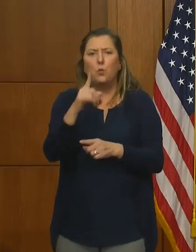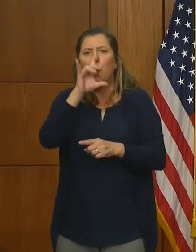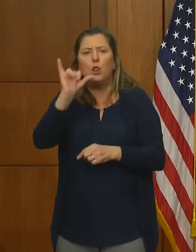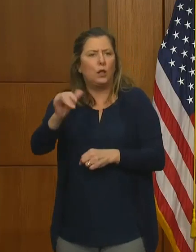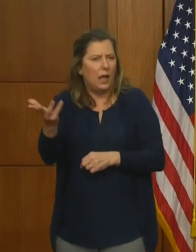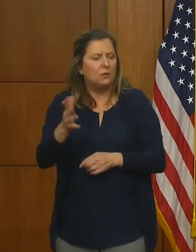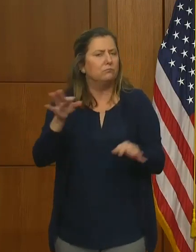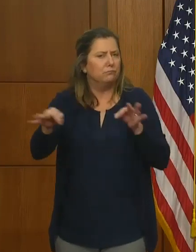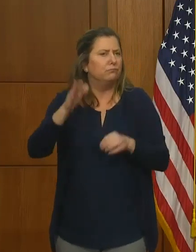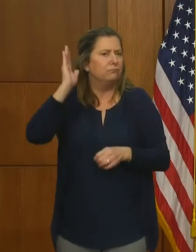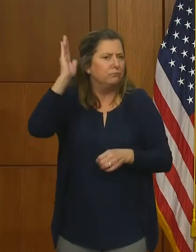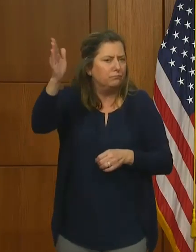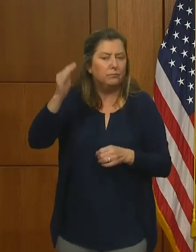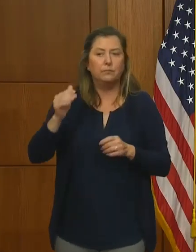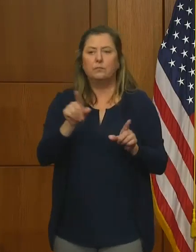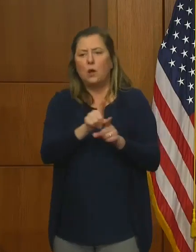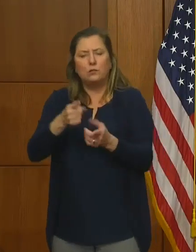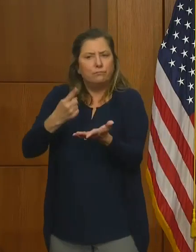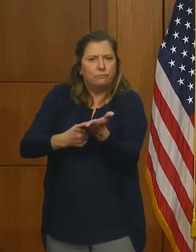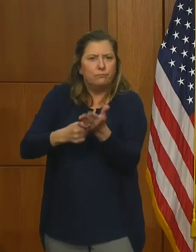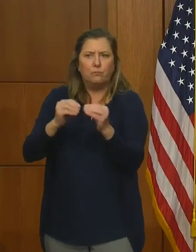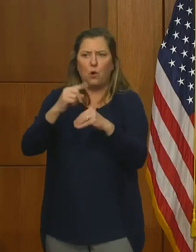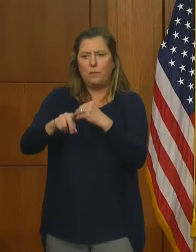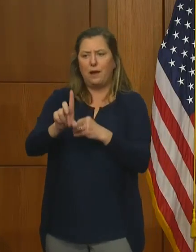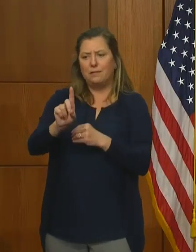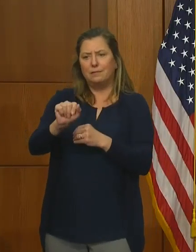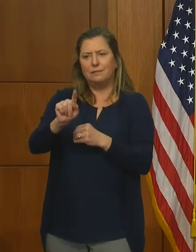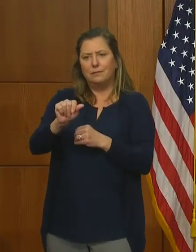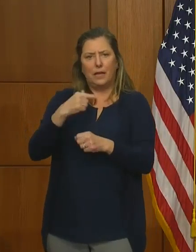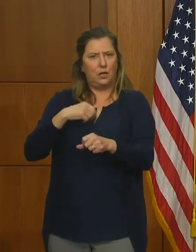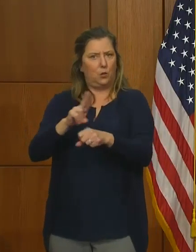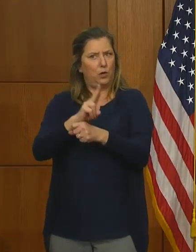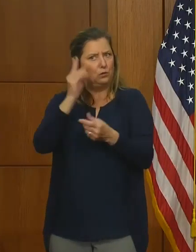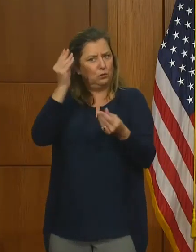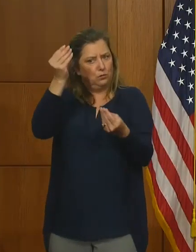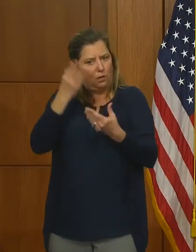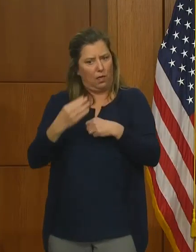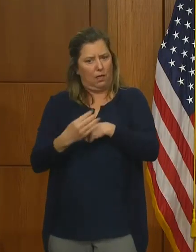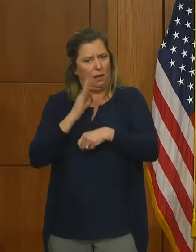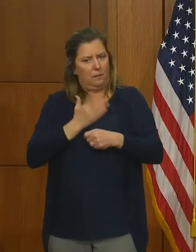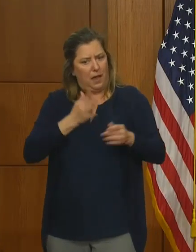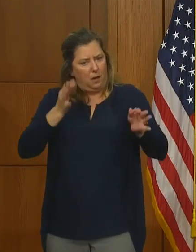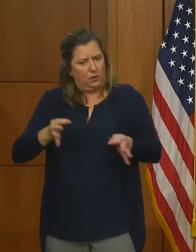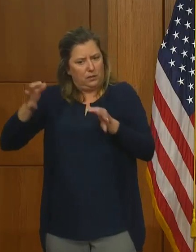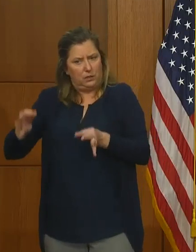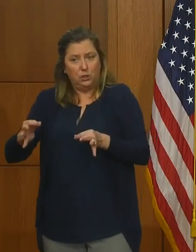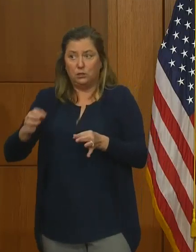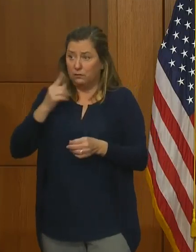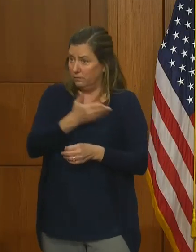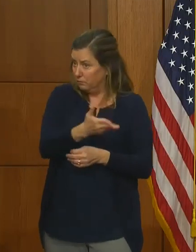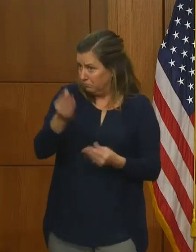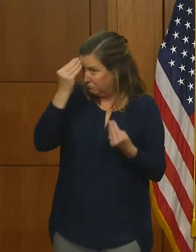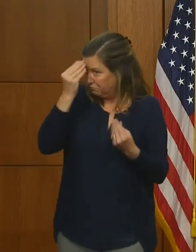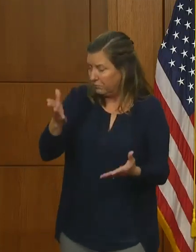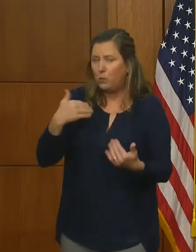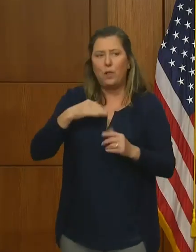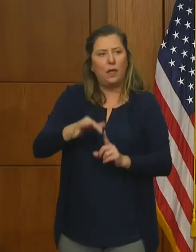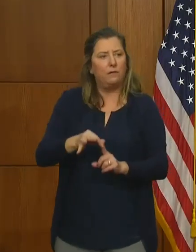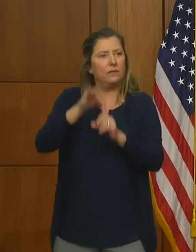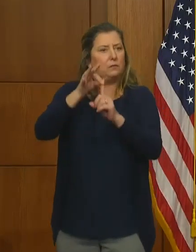WHAT OUR PHASE ONE WOULD LOOK LIKE. AND WE'LL ALSO TALK MORE ABOUT THE DATA WE'RE USING TO